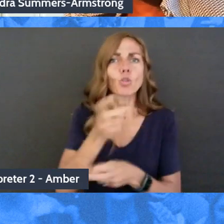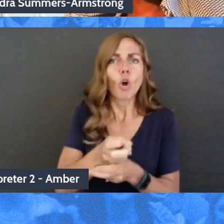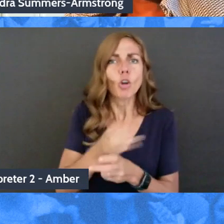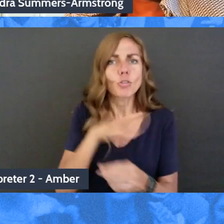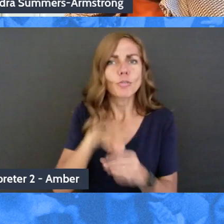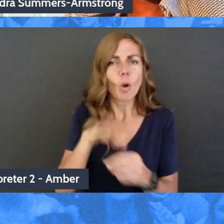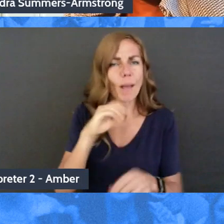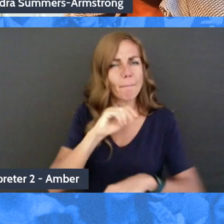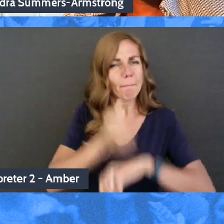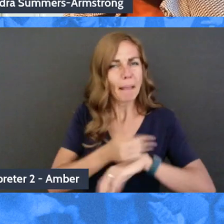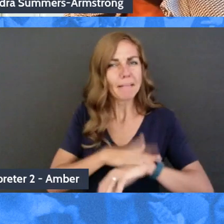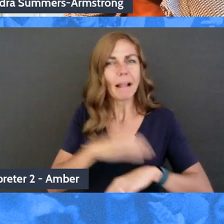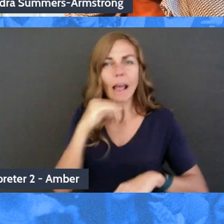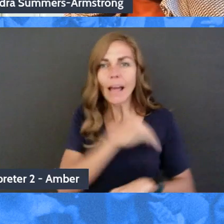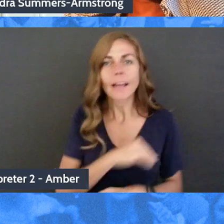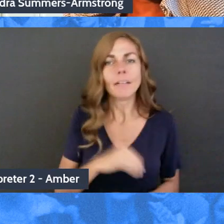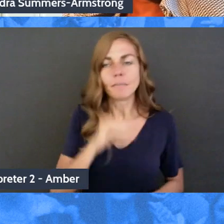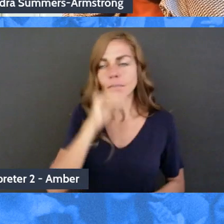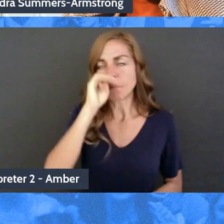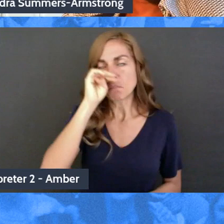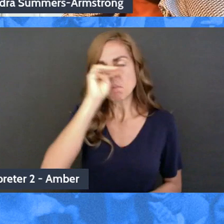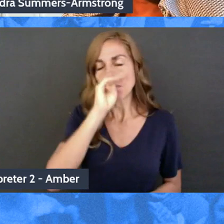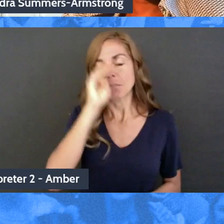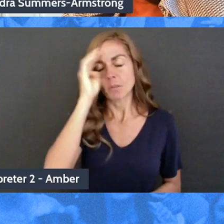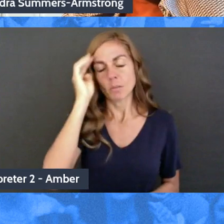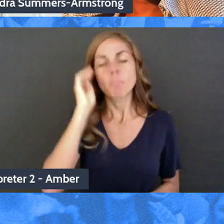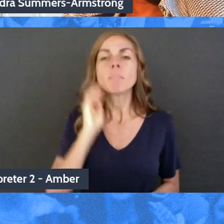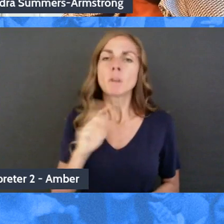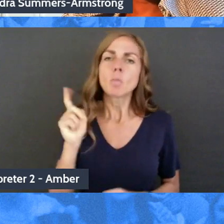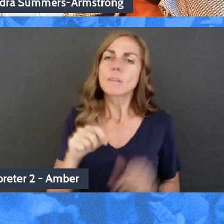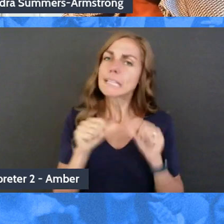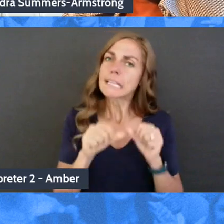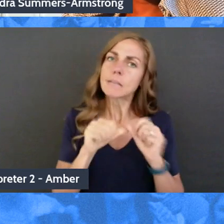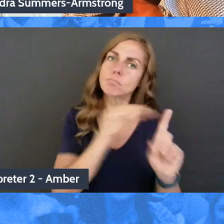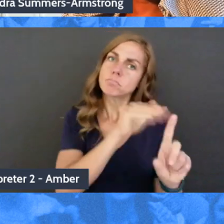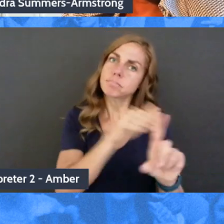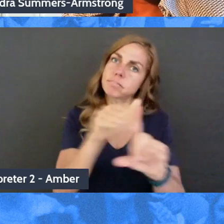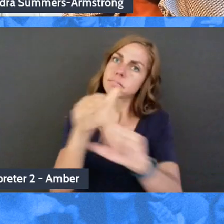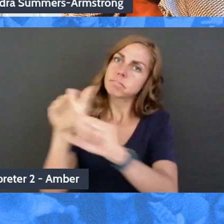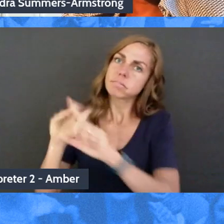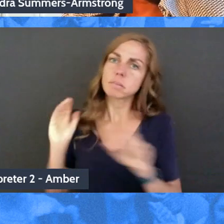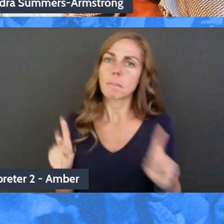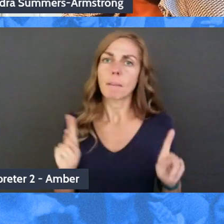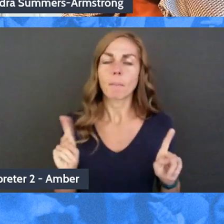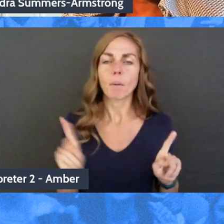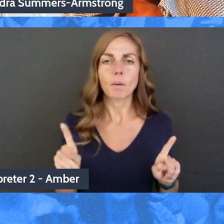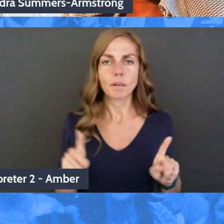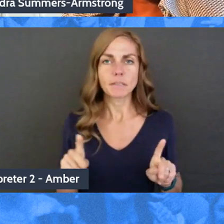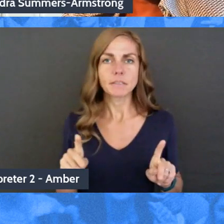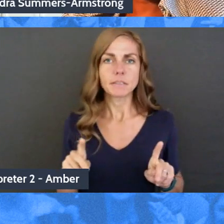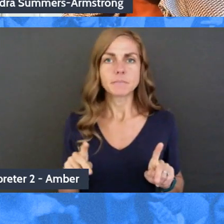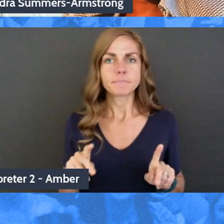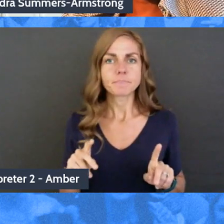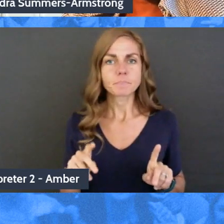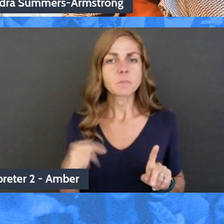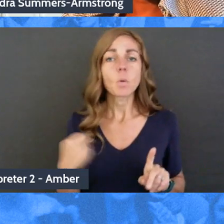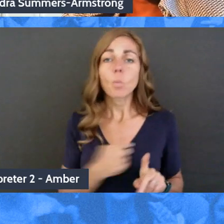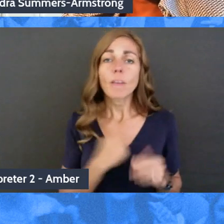And so we've got to keep saying that we've got to keep reminding people that we've got amazing clerks